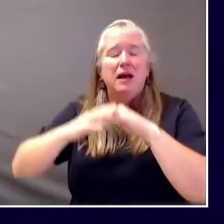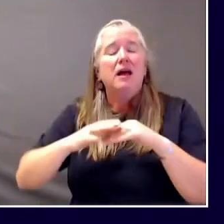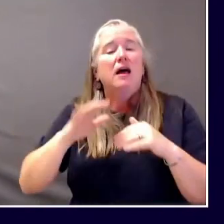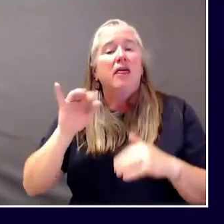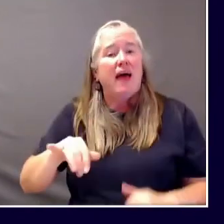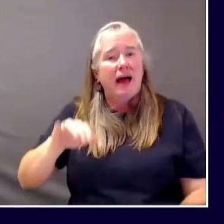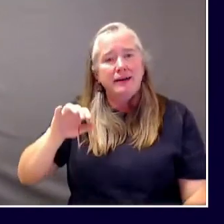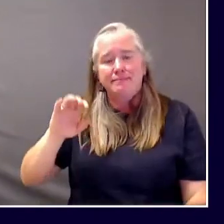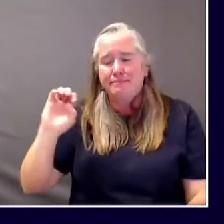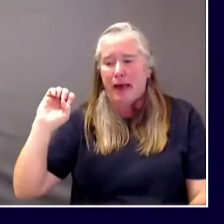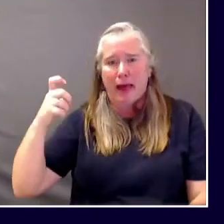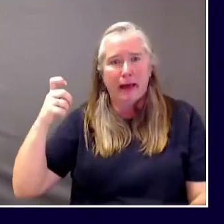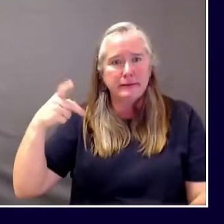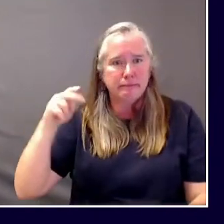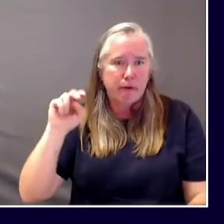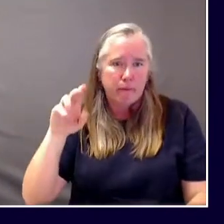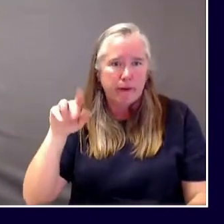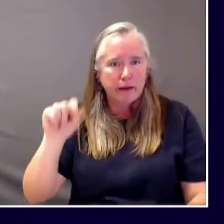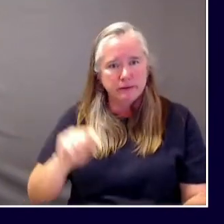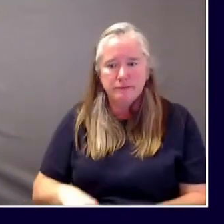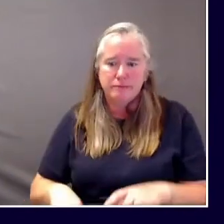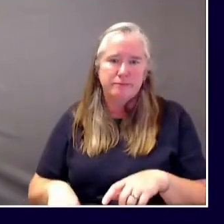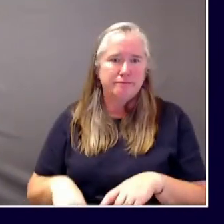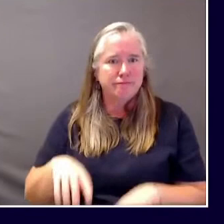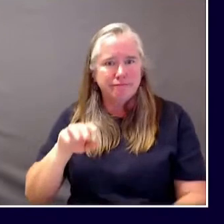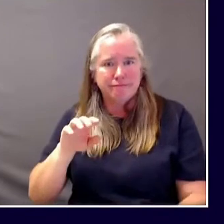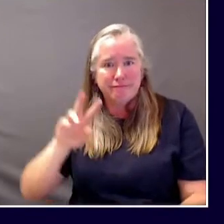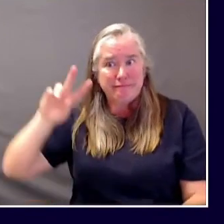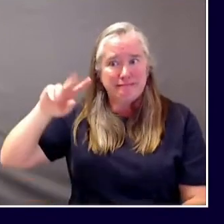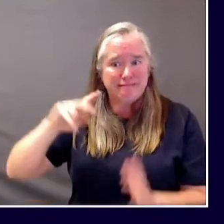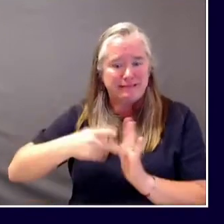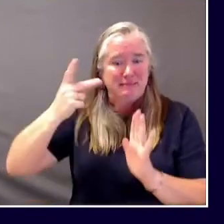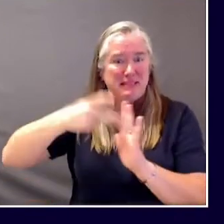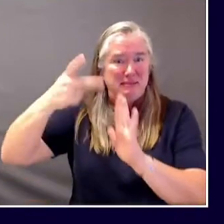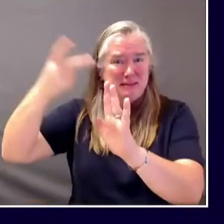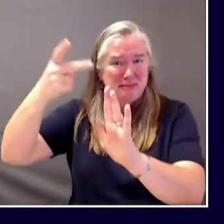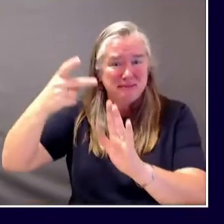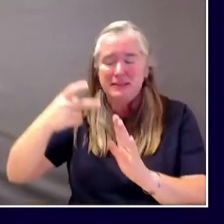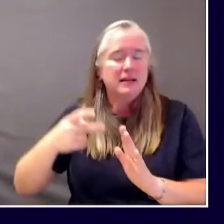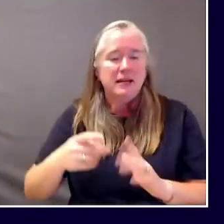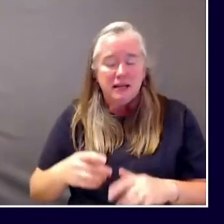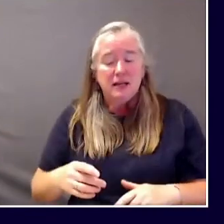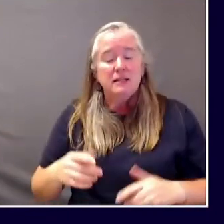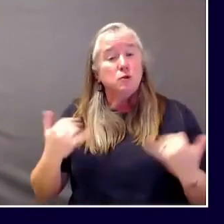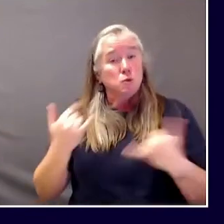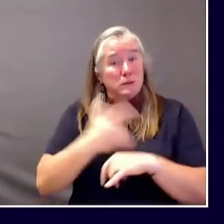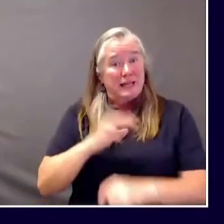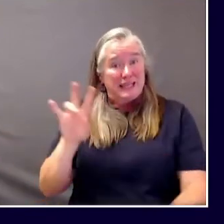but what it means in numerical